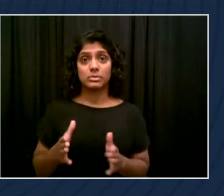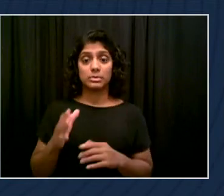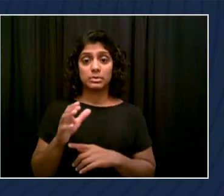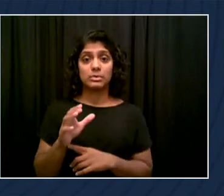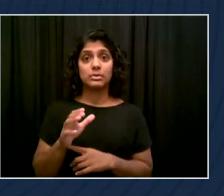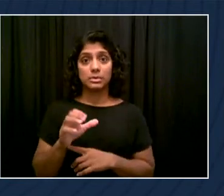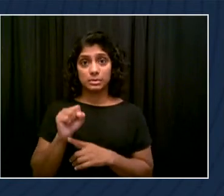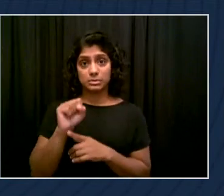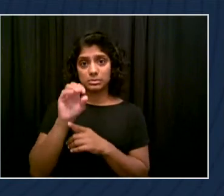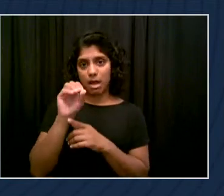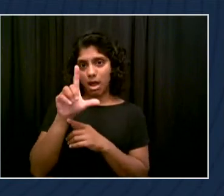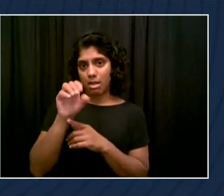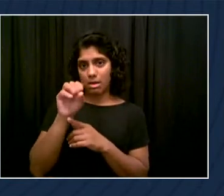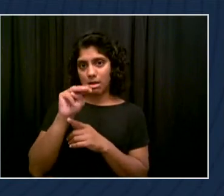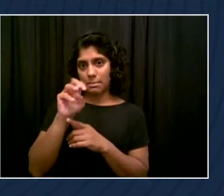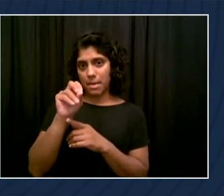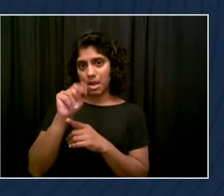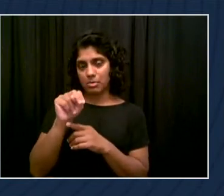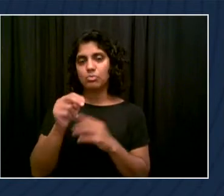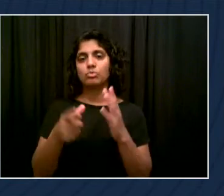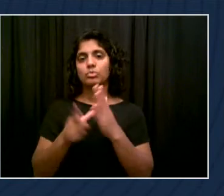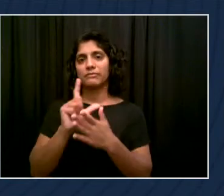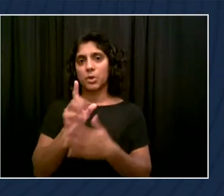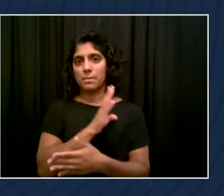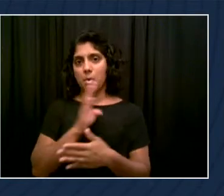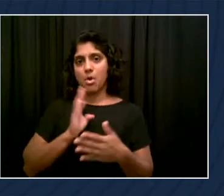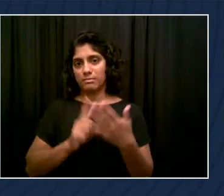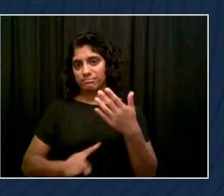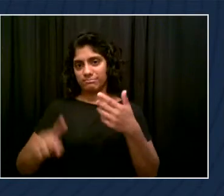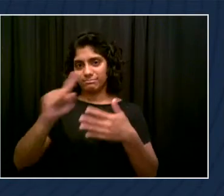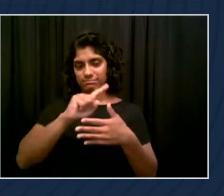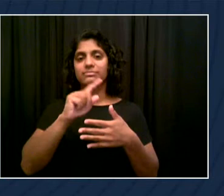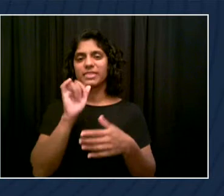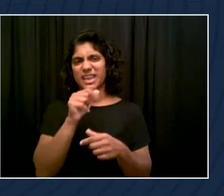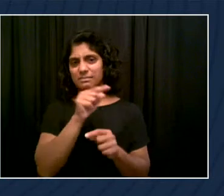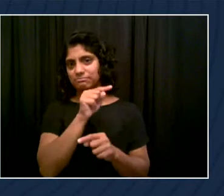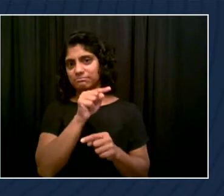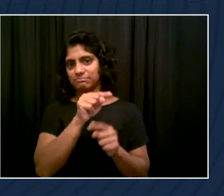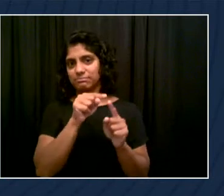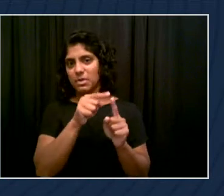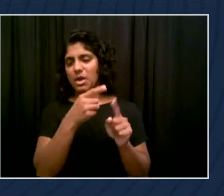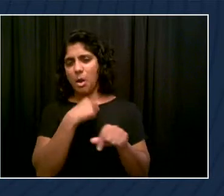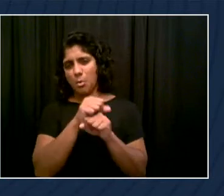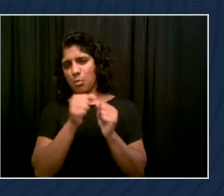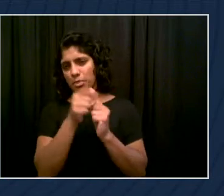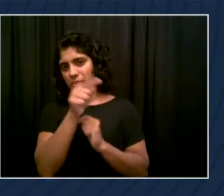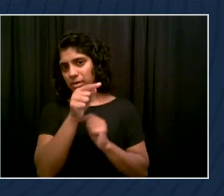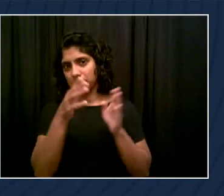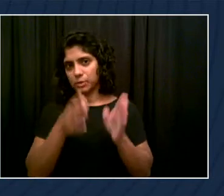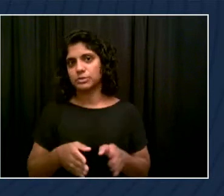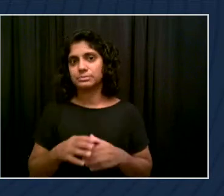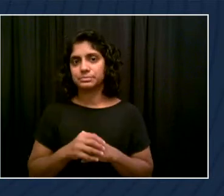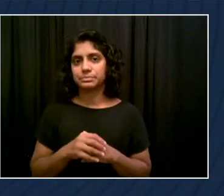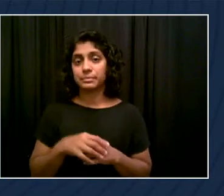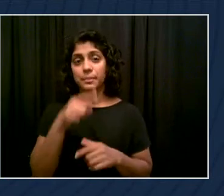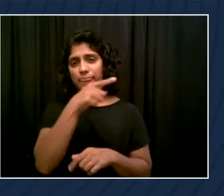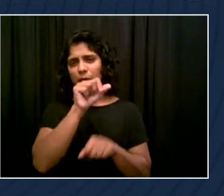FOR HIS APPOINTMENT. I KW NOHE WILL BE A GREAT ADVOCATE. HE IS VERY SMART, VERY